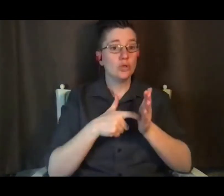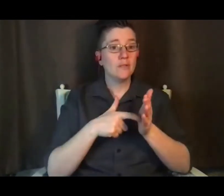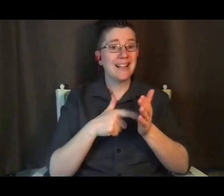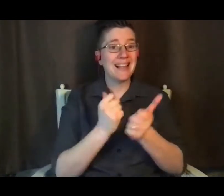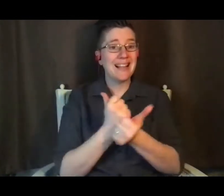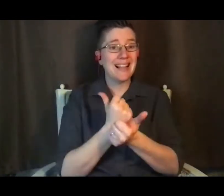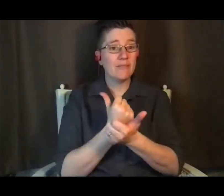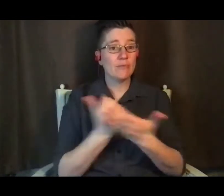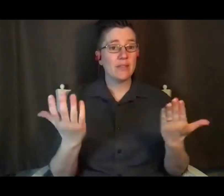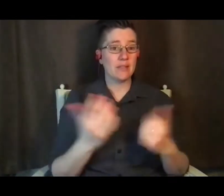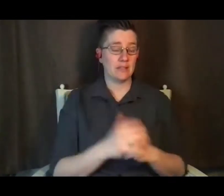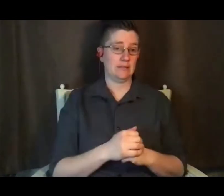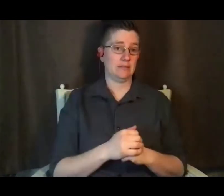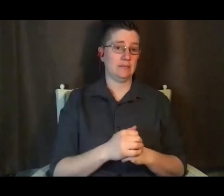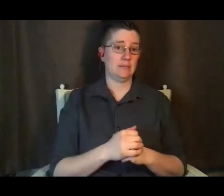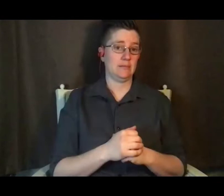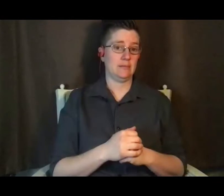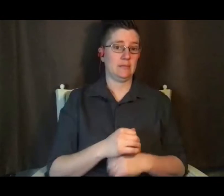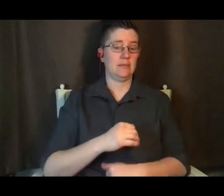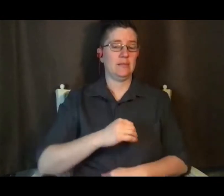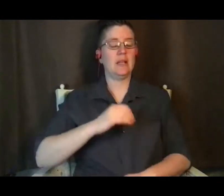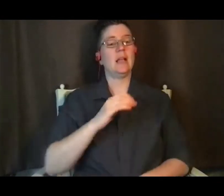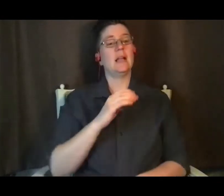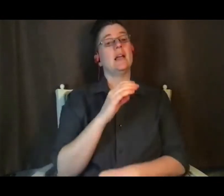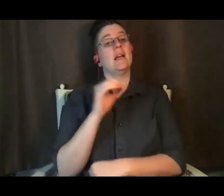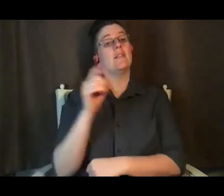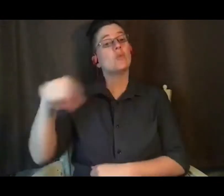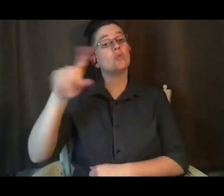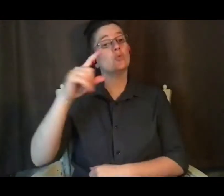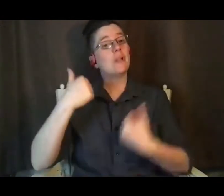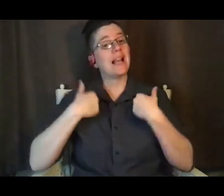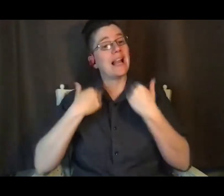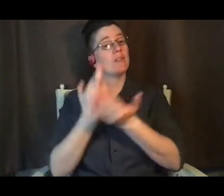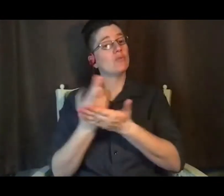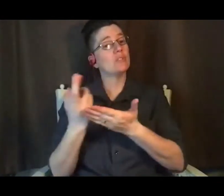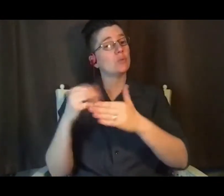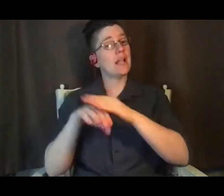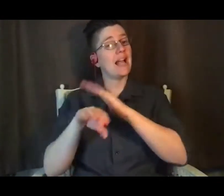and for those who do have the resources to access what you need this is a reminder